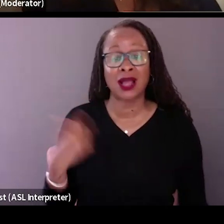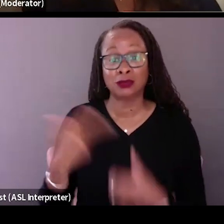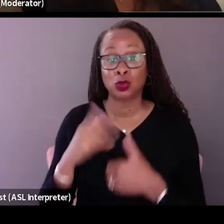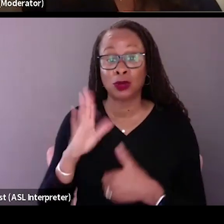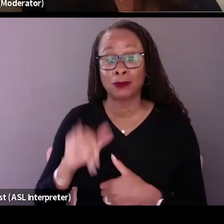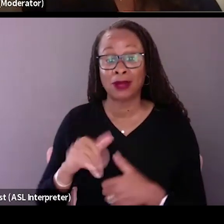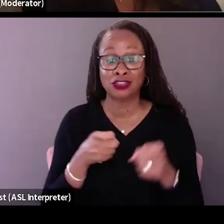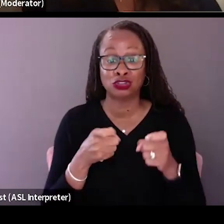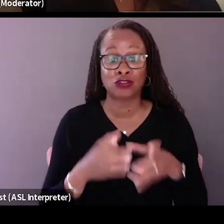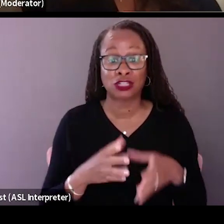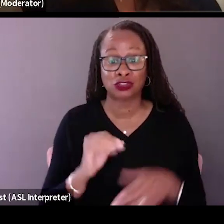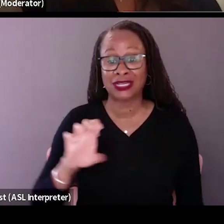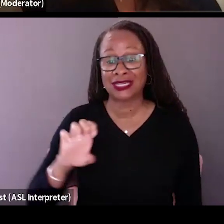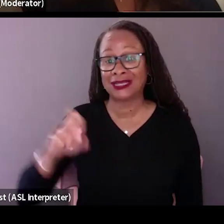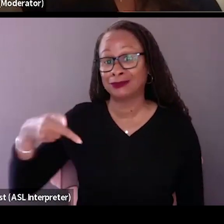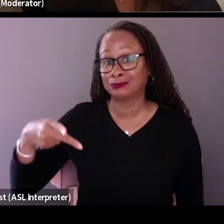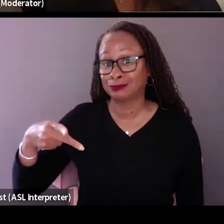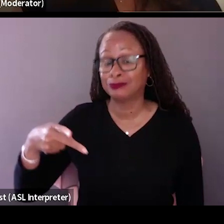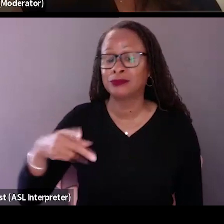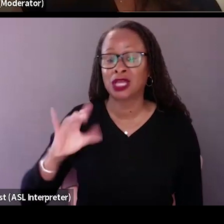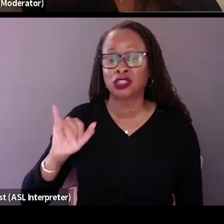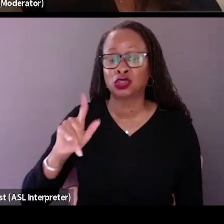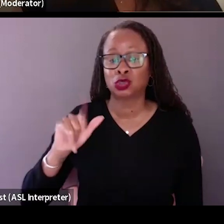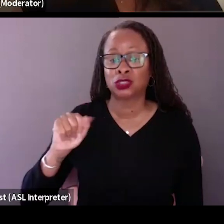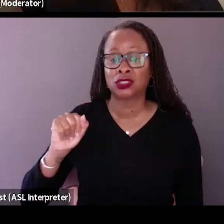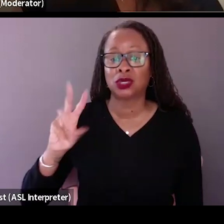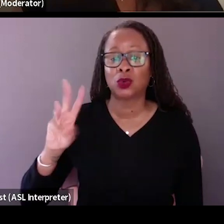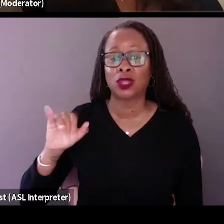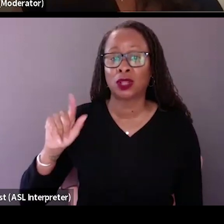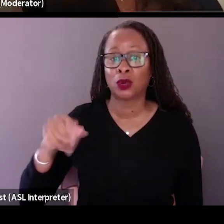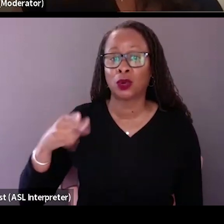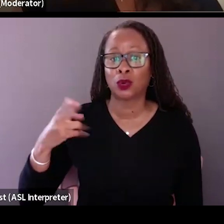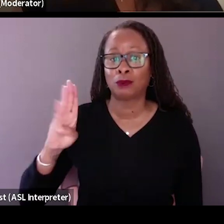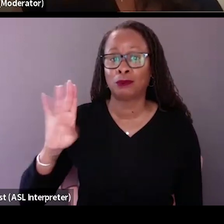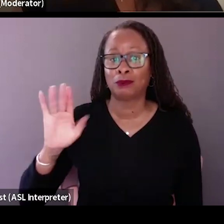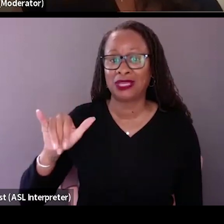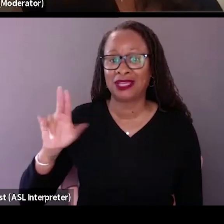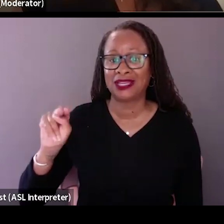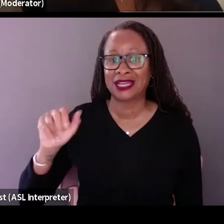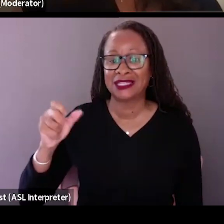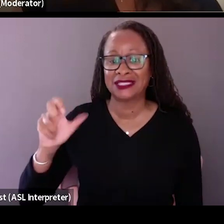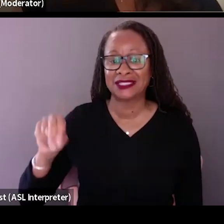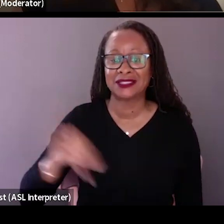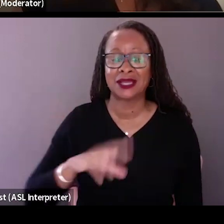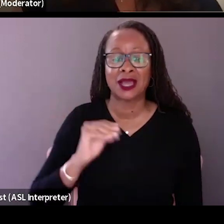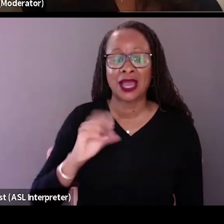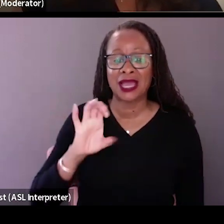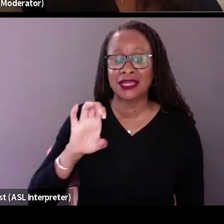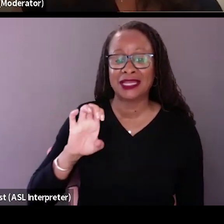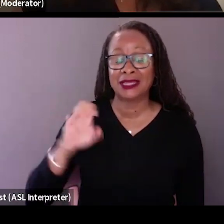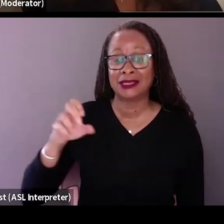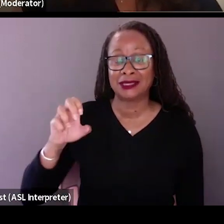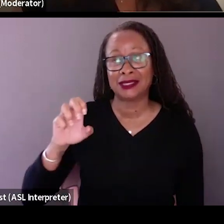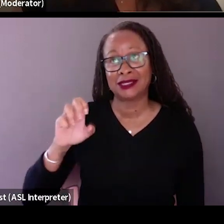and executive producer Julia Willoughby Nason, and executive producer and showrunner Michael Gasparro.